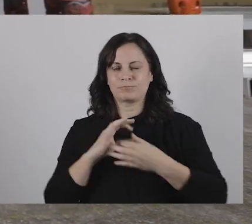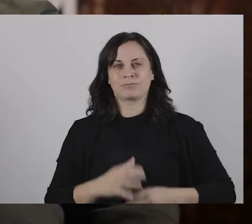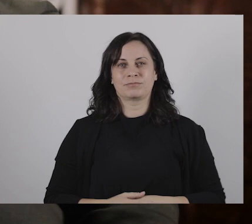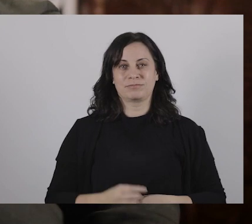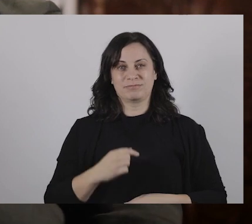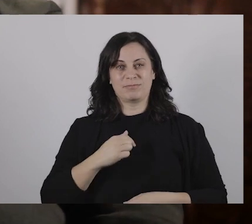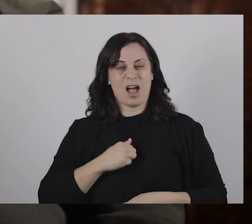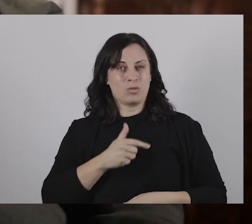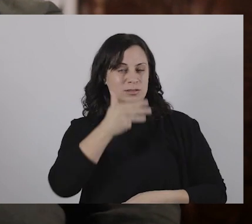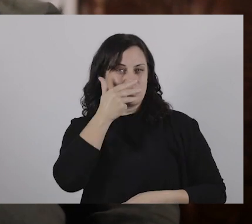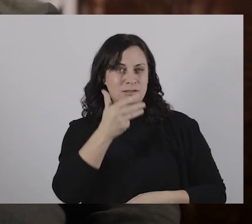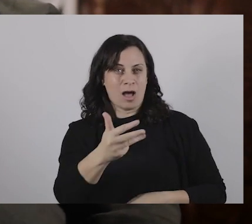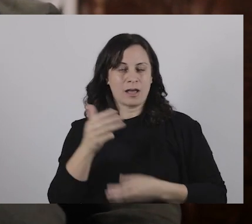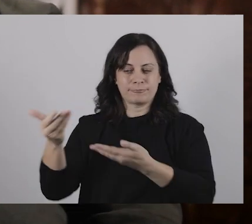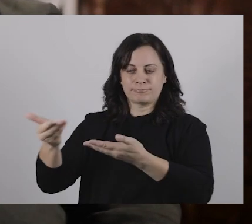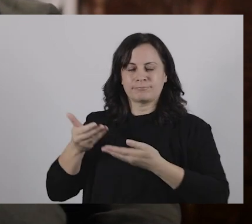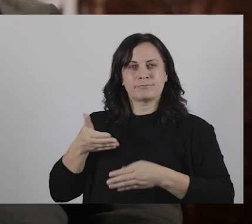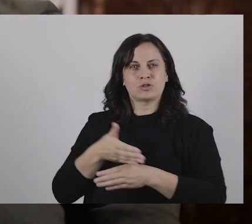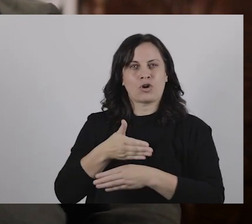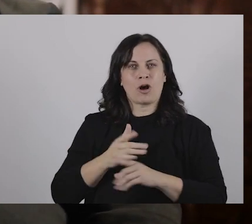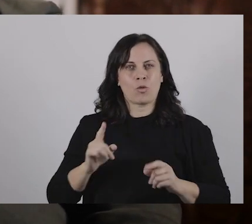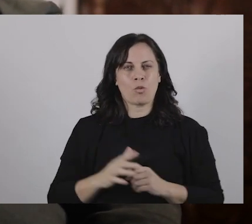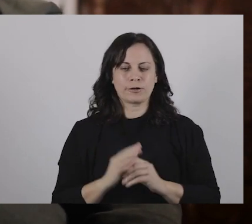And I was about 9 years old, where I was tasked